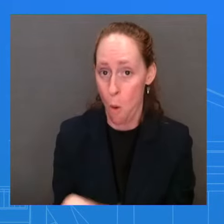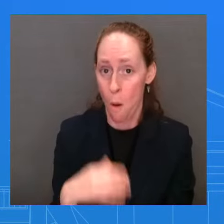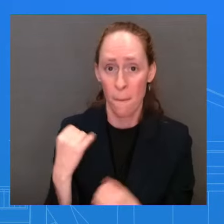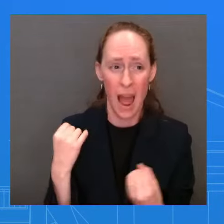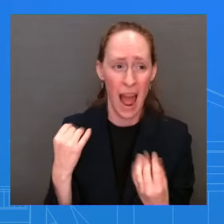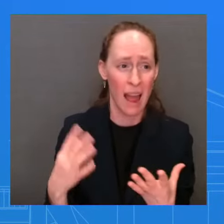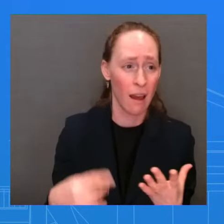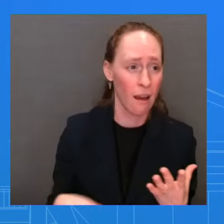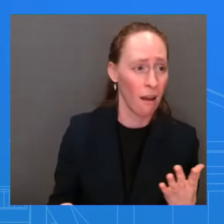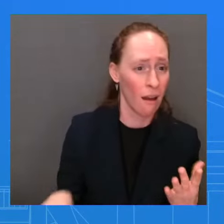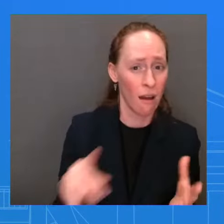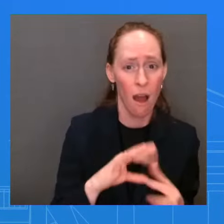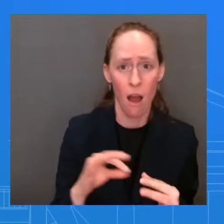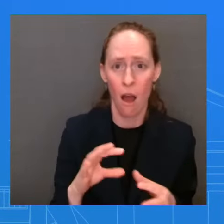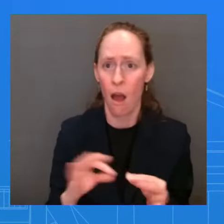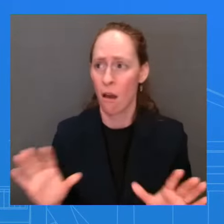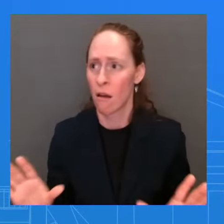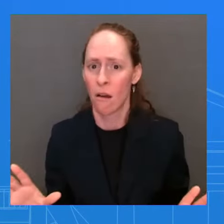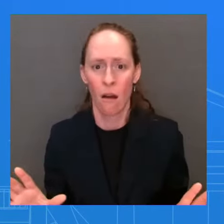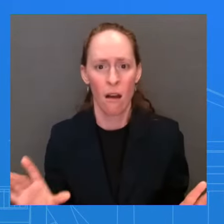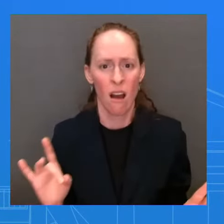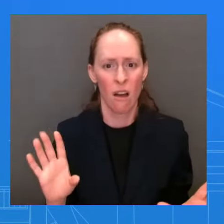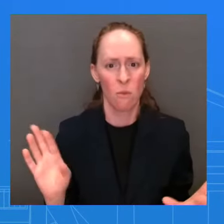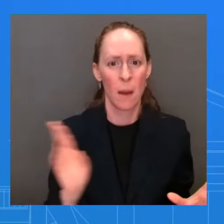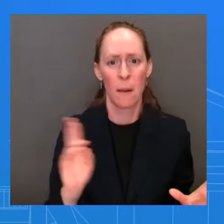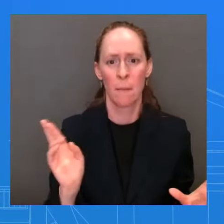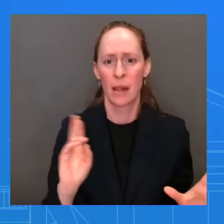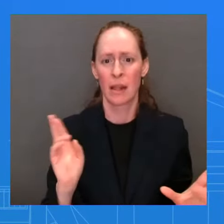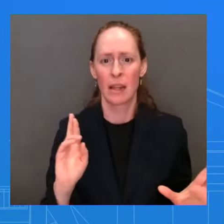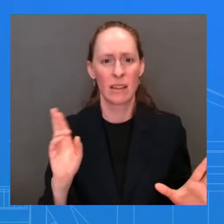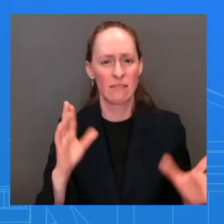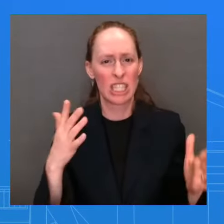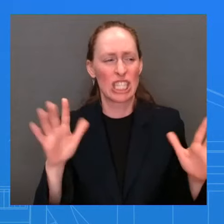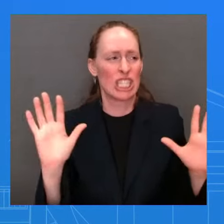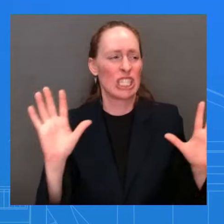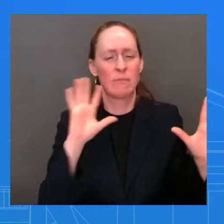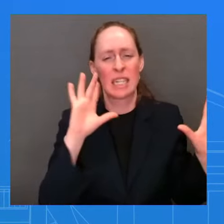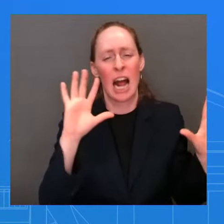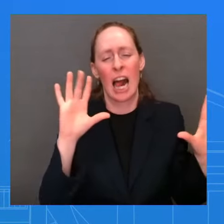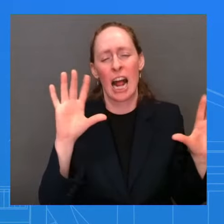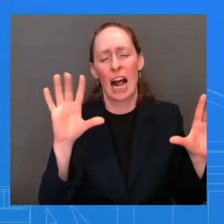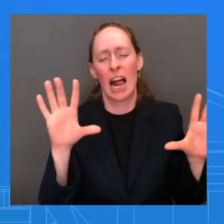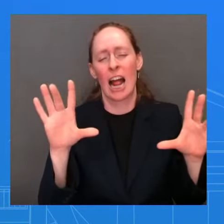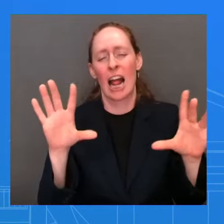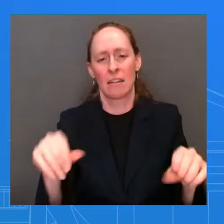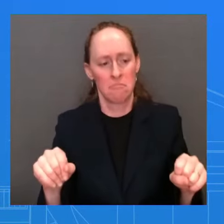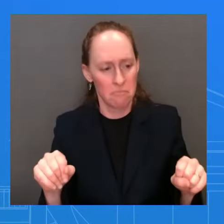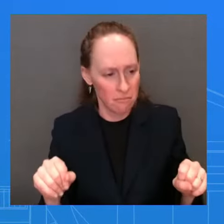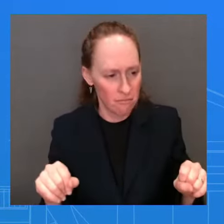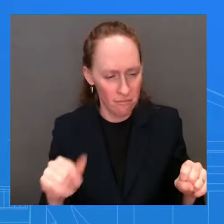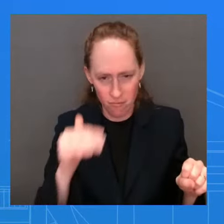for a Democratic President in 60 years. And we were able to stop that red wave; that did not happen.